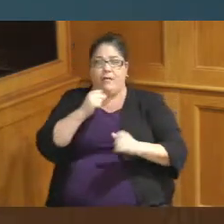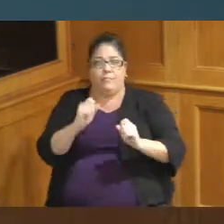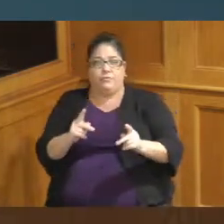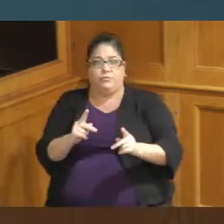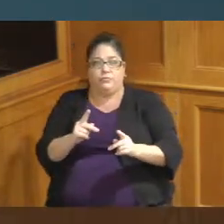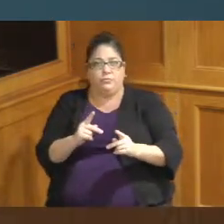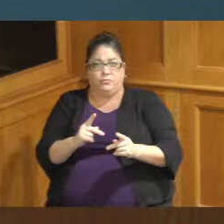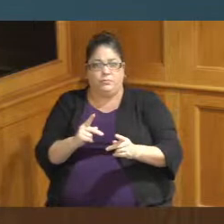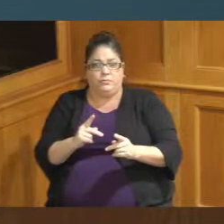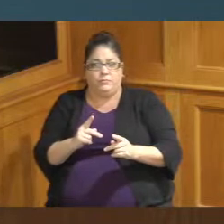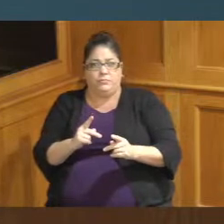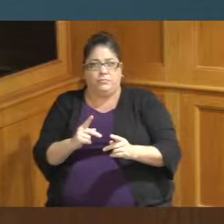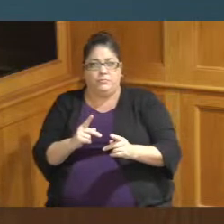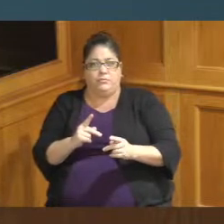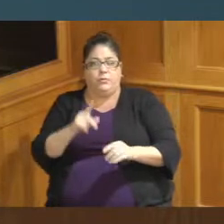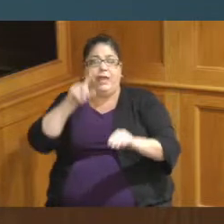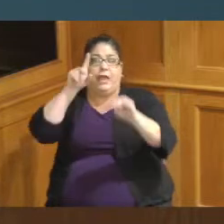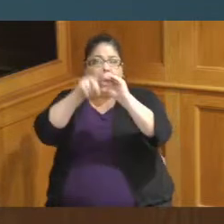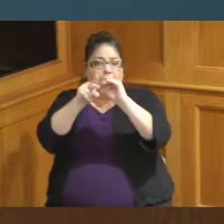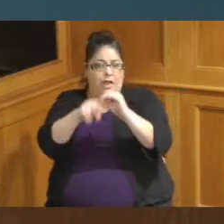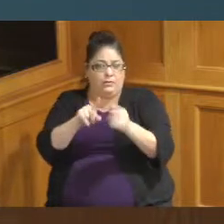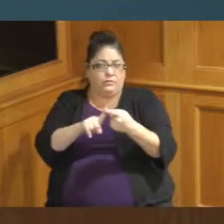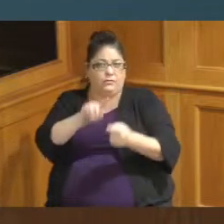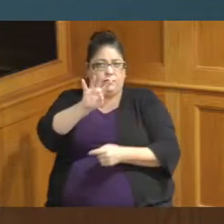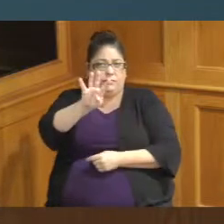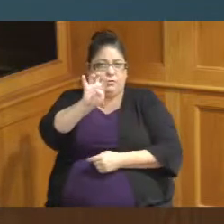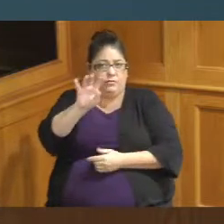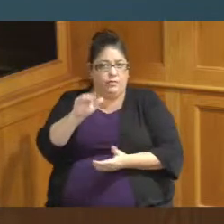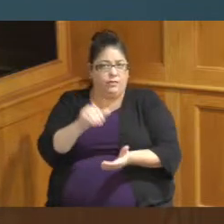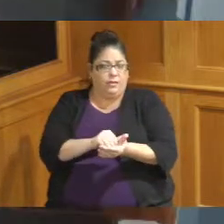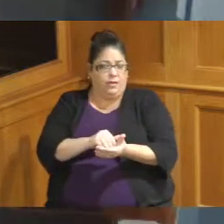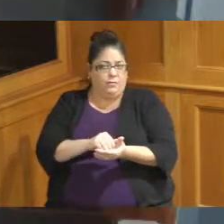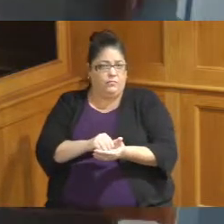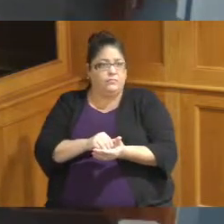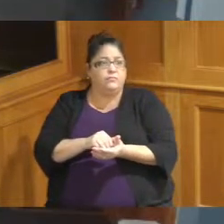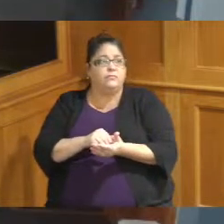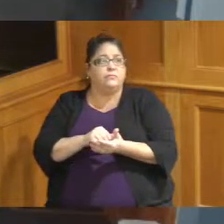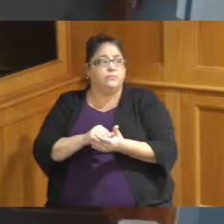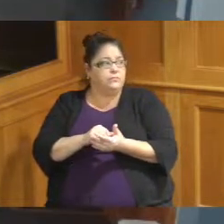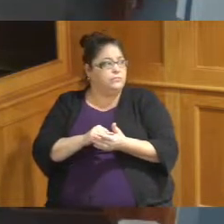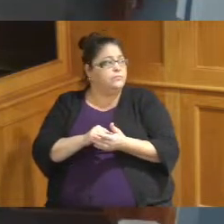we cut it to 400,000 is originally and and I put I'm the one said that's right you put more money